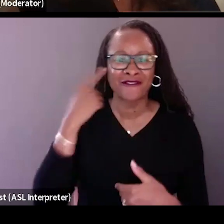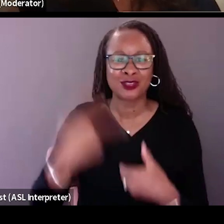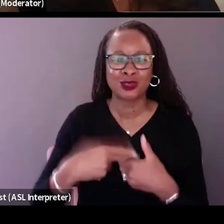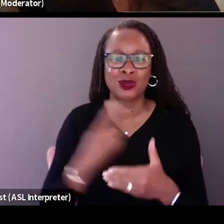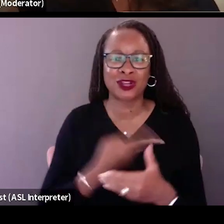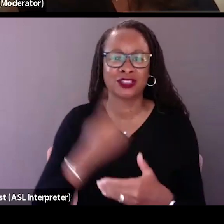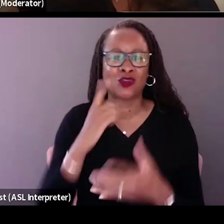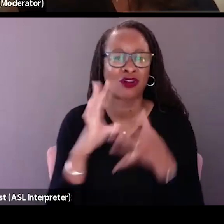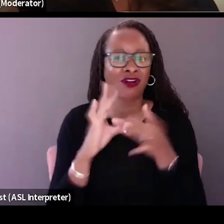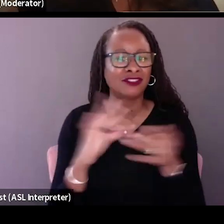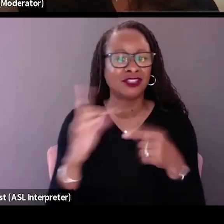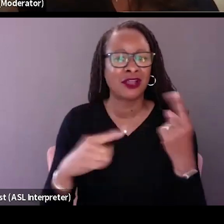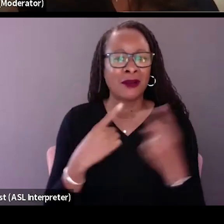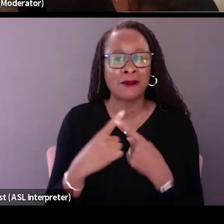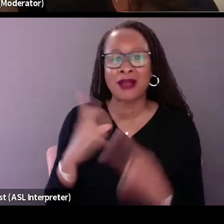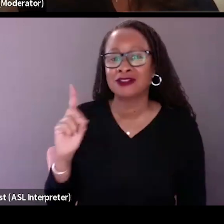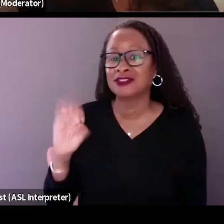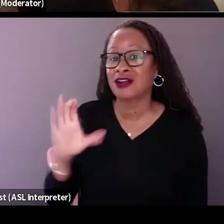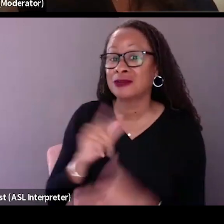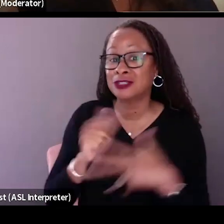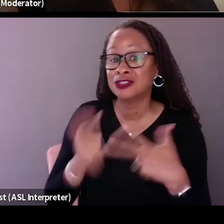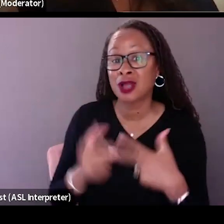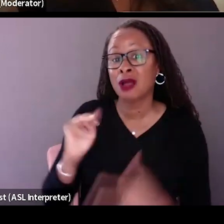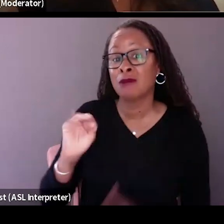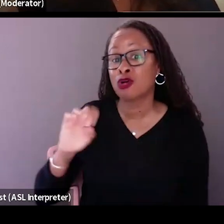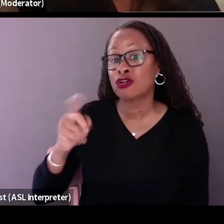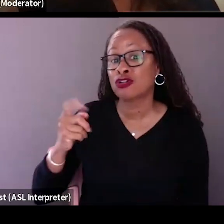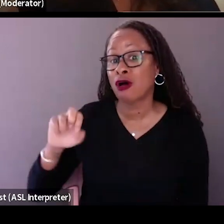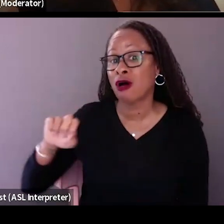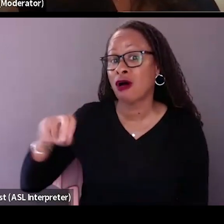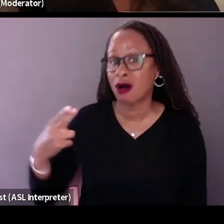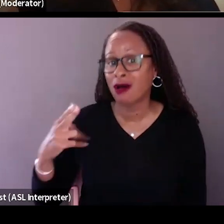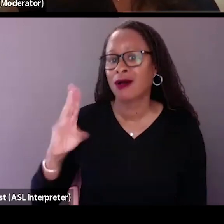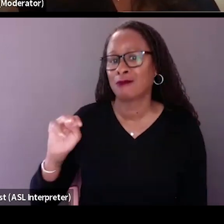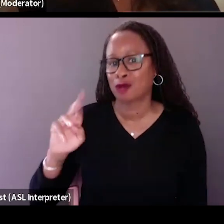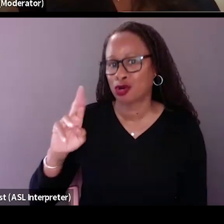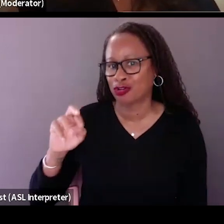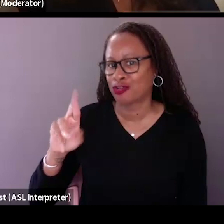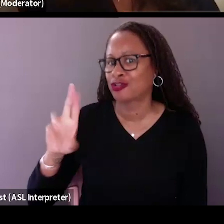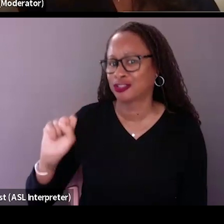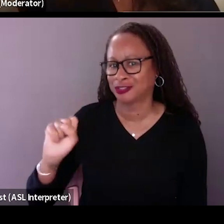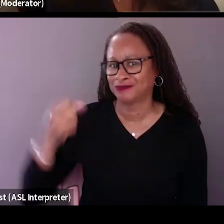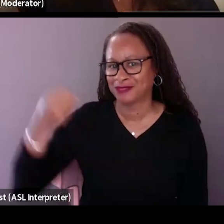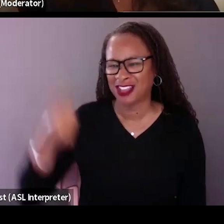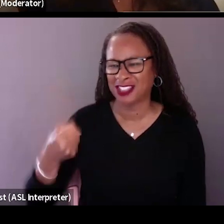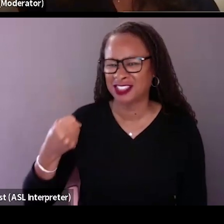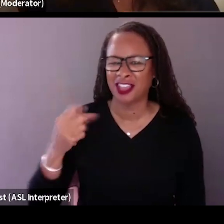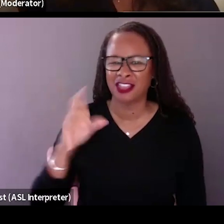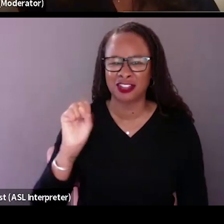about the documentary series "Murdaugh Murders: A Southern Scandal." My name is Julie Miller.